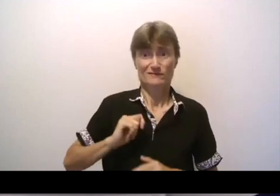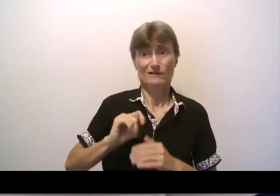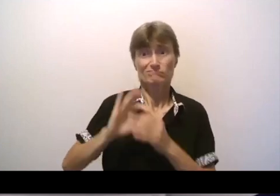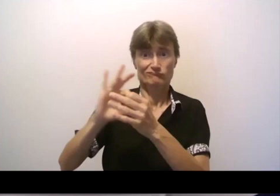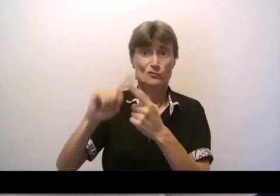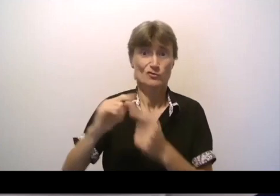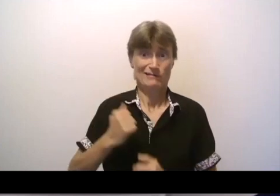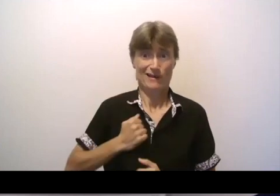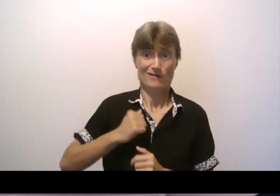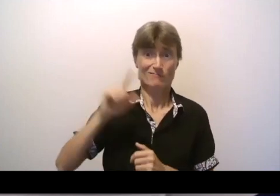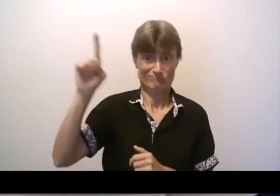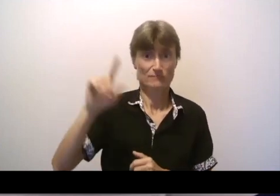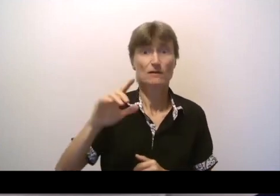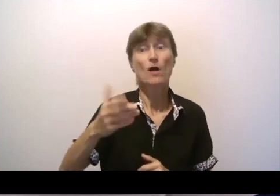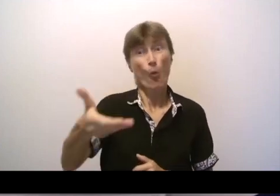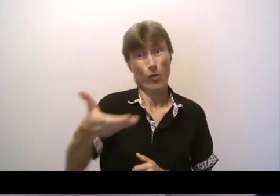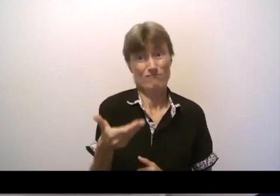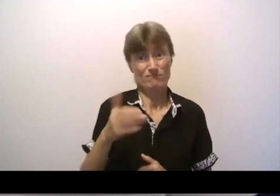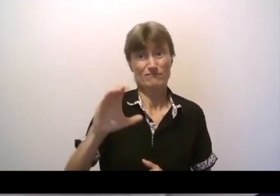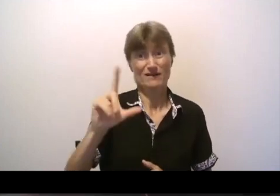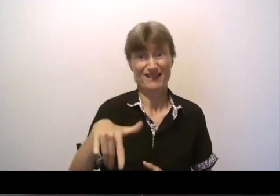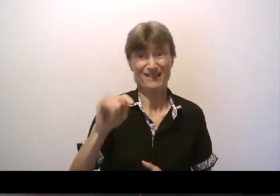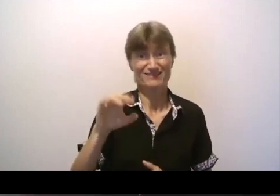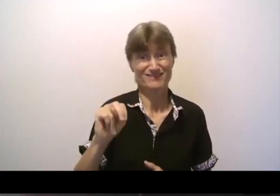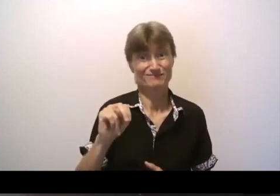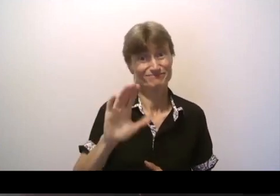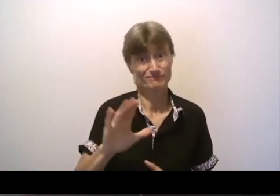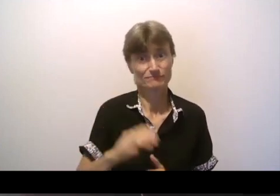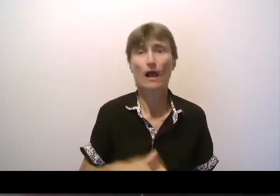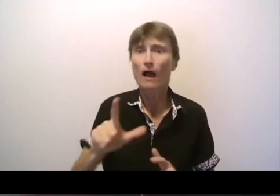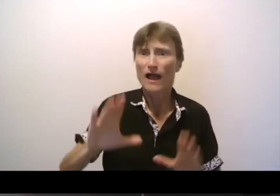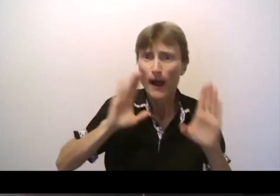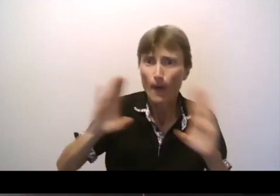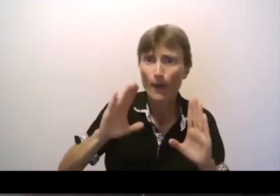welcoming clayton clayton hi everybody how's it all going today uh